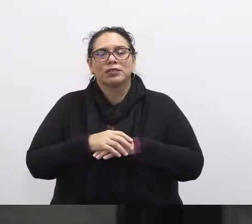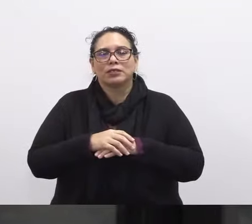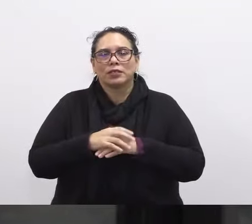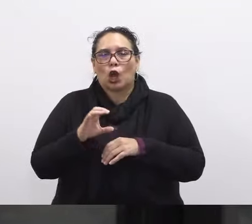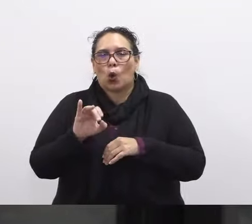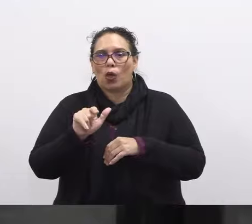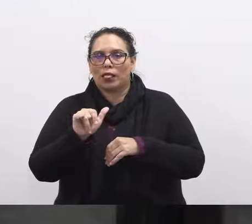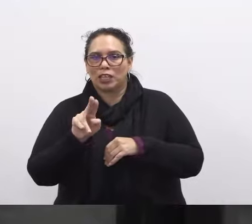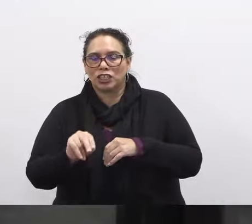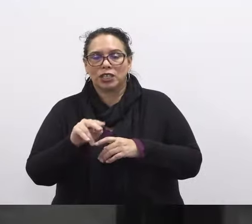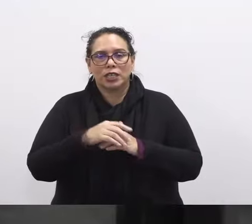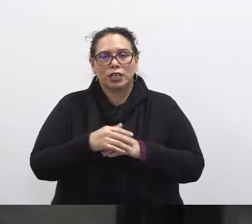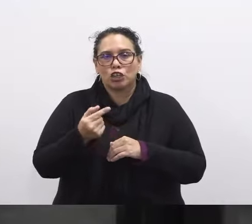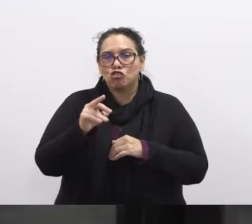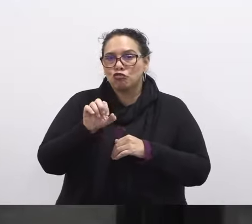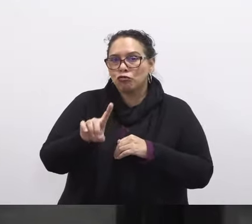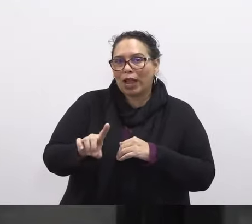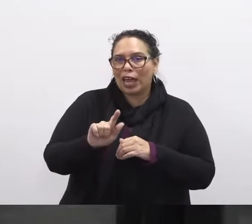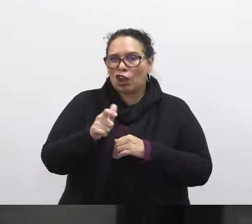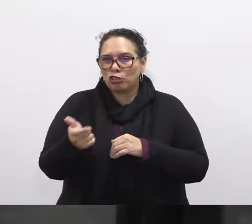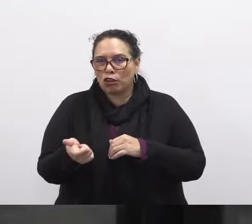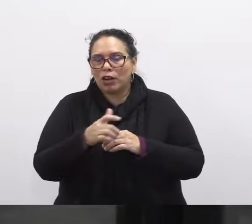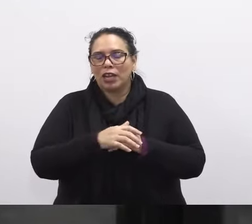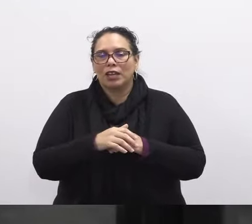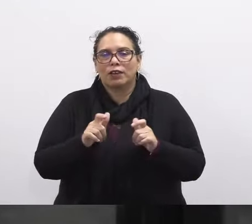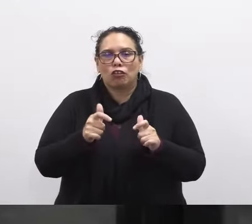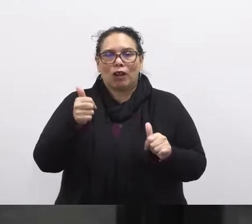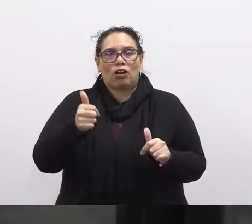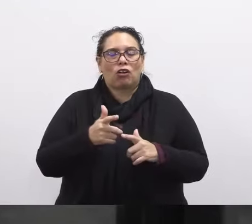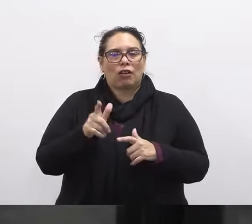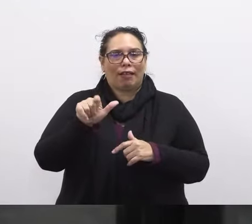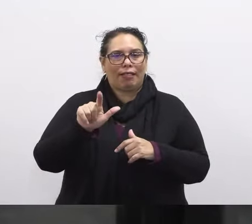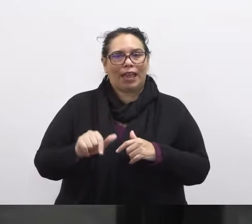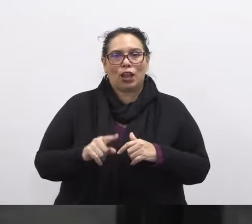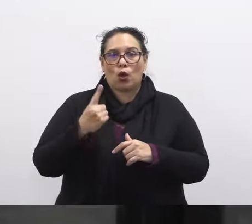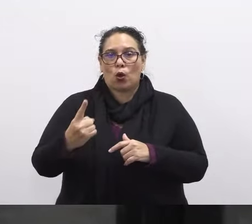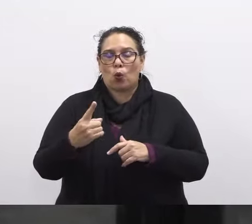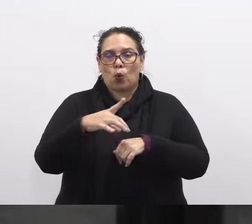Grid Alte&rnatives, Greater Los Angeles, One Earth Long Beach, PERMA City,